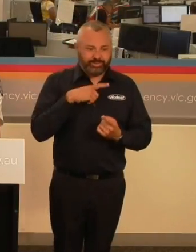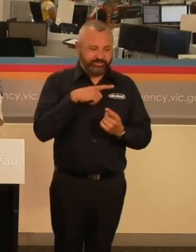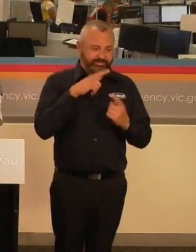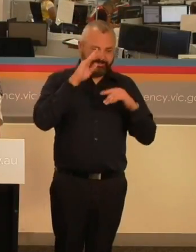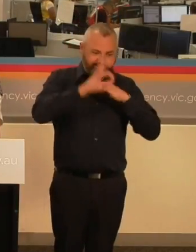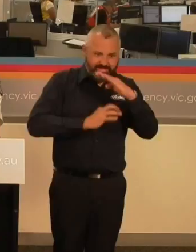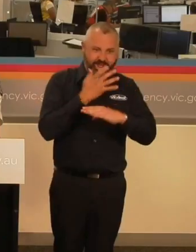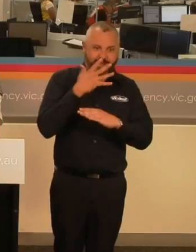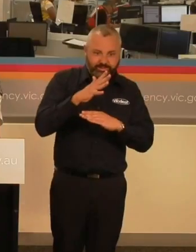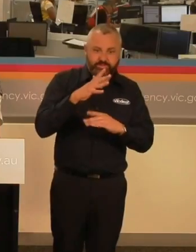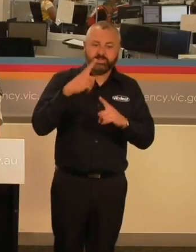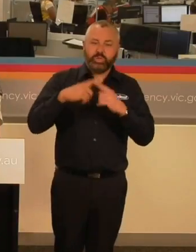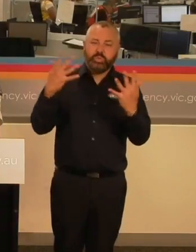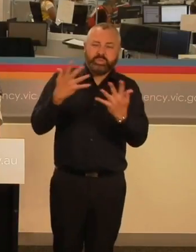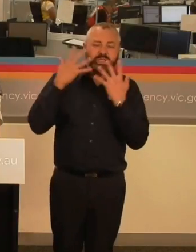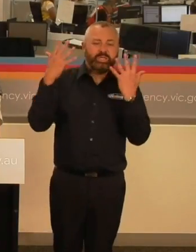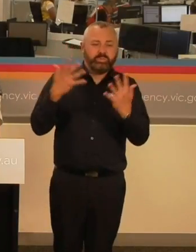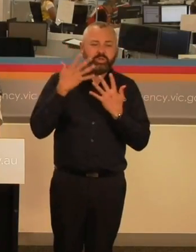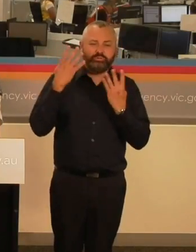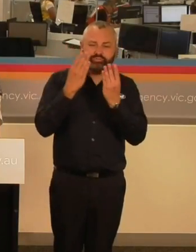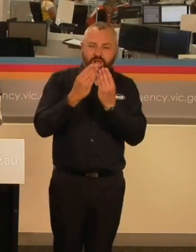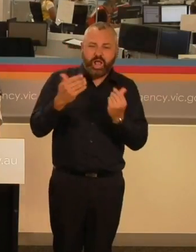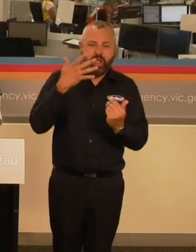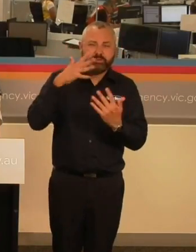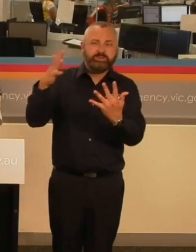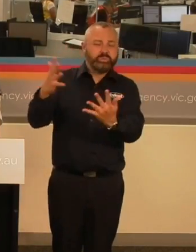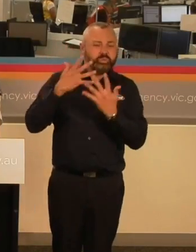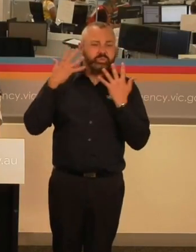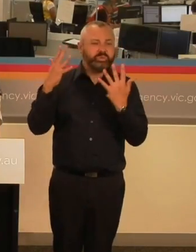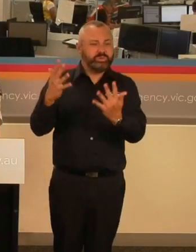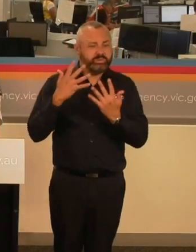dry conditions so the fire risk is significant in central and western